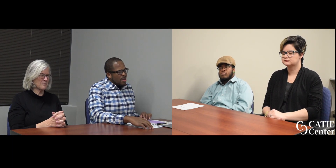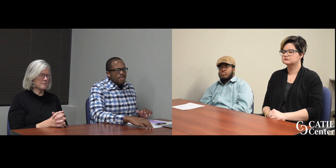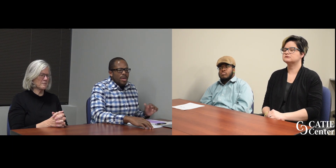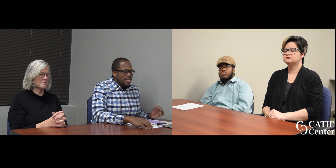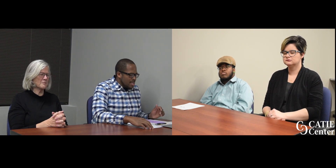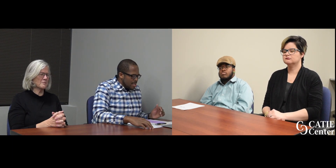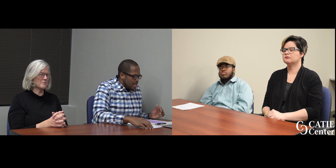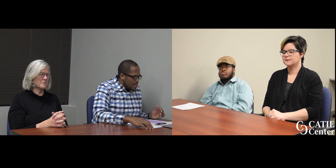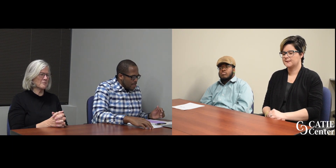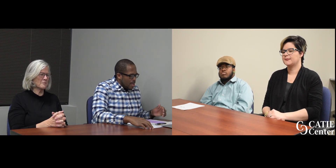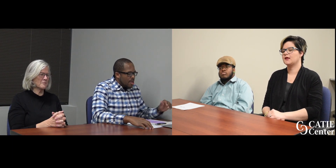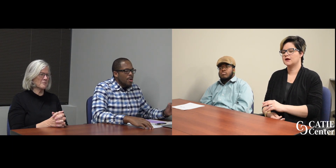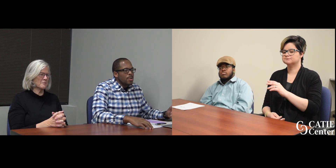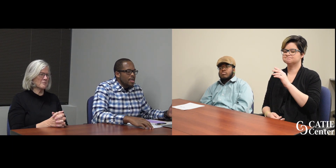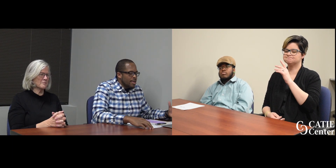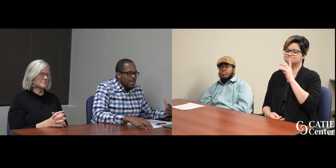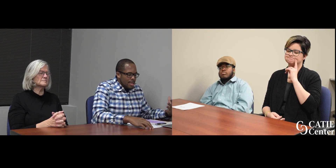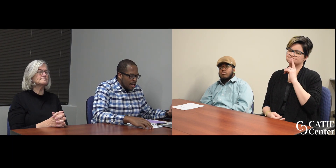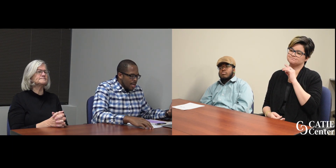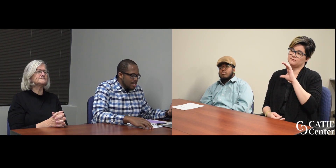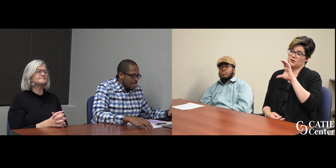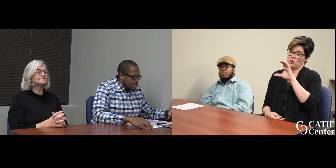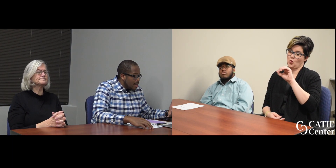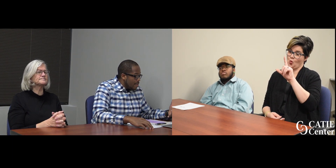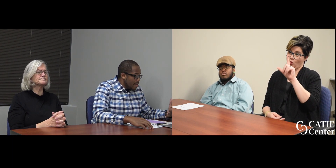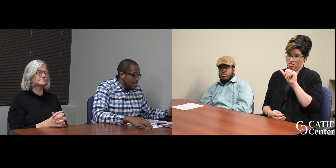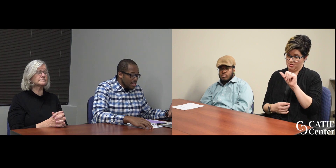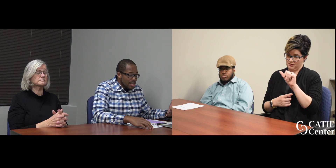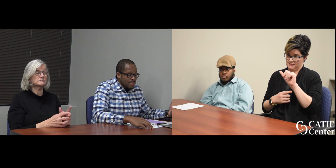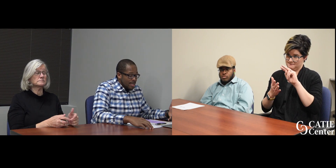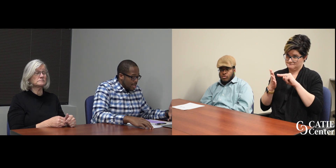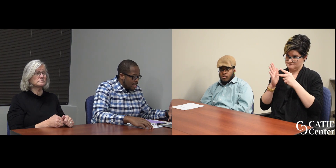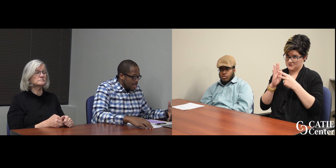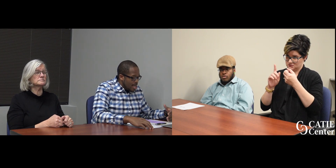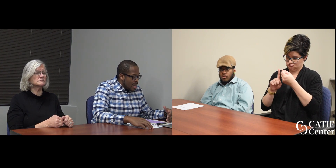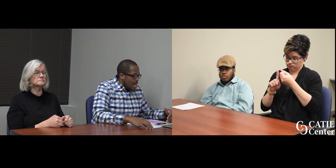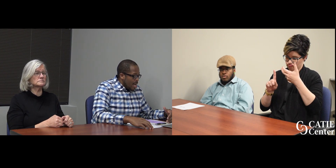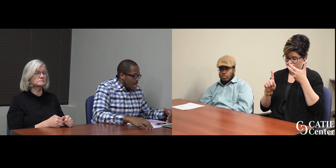So basically what COLA, or the Cost-of-Living Adjustment is,